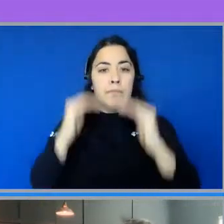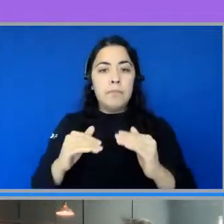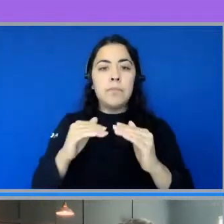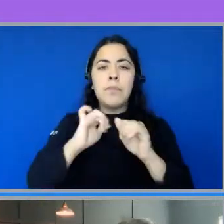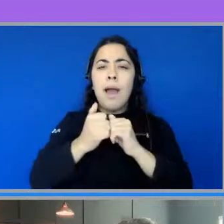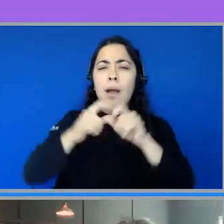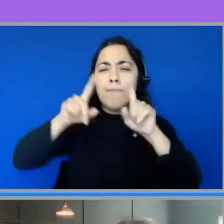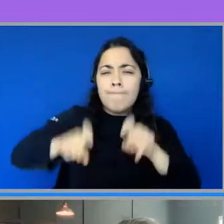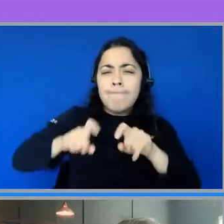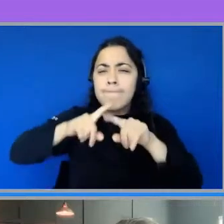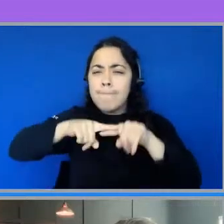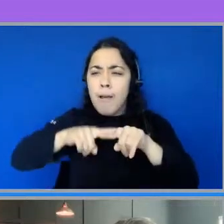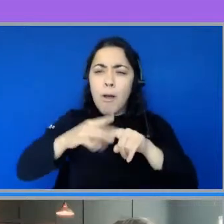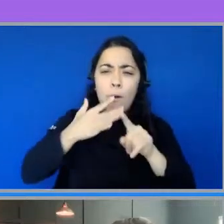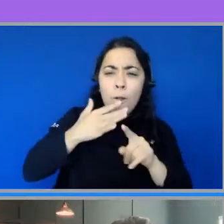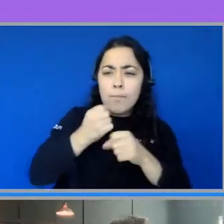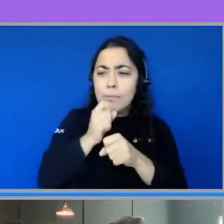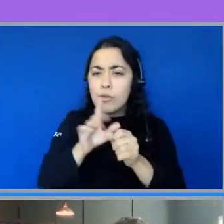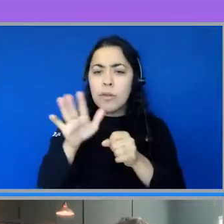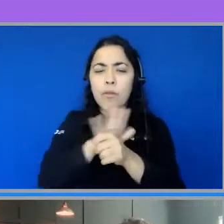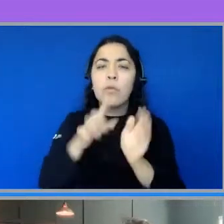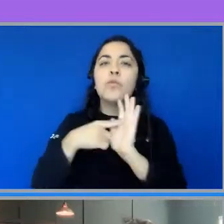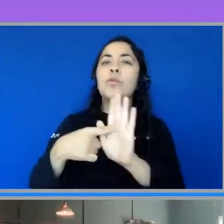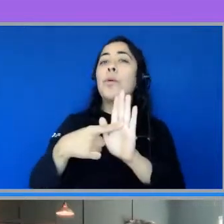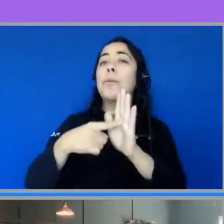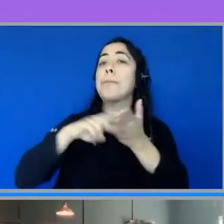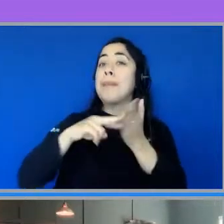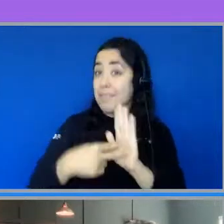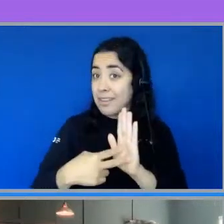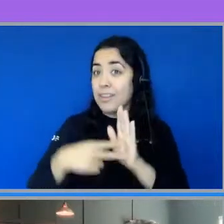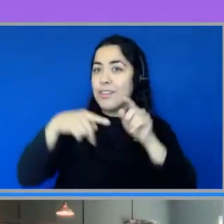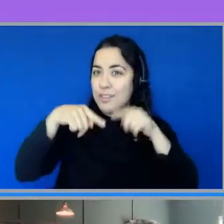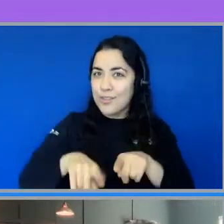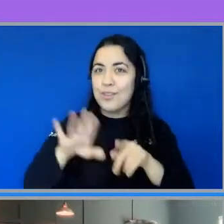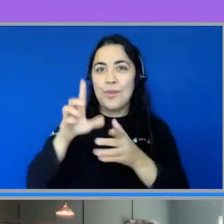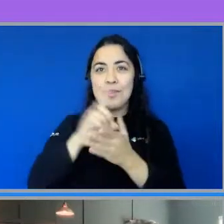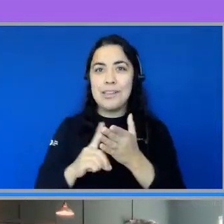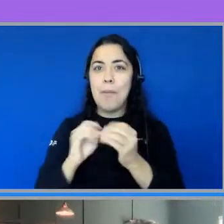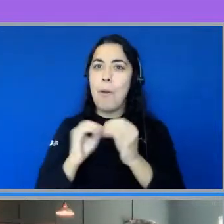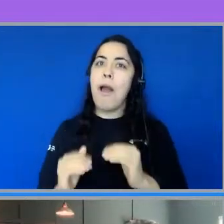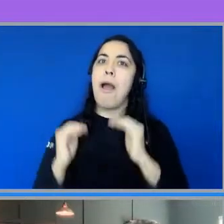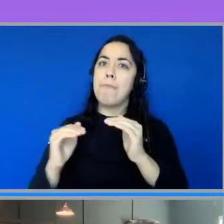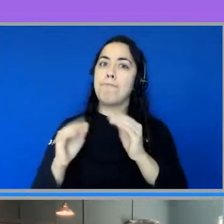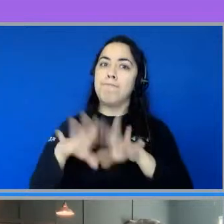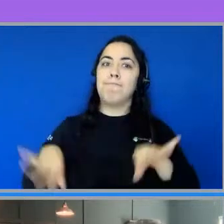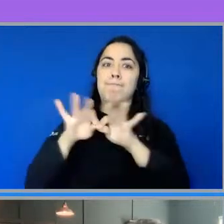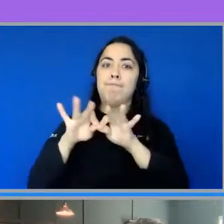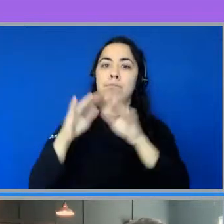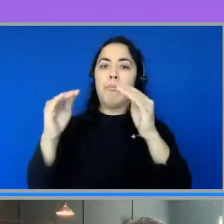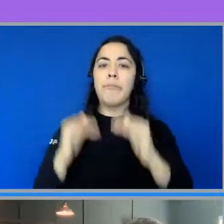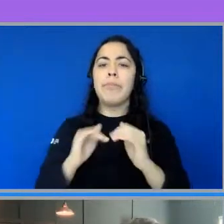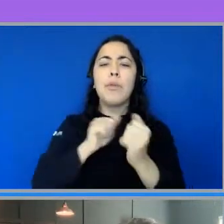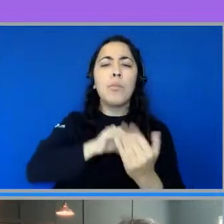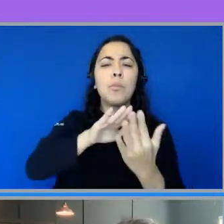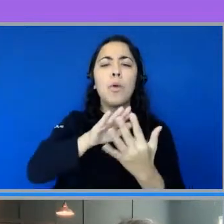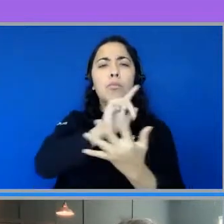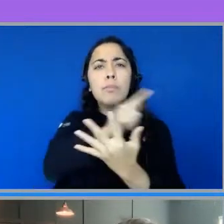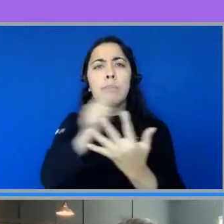relying on color to convey meaning in our designs, followed by learning how to approach and document reading order. And then